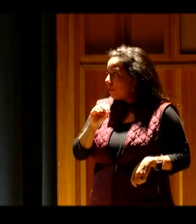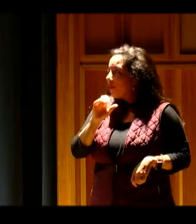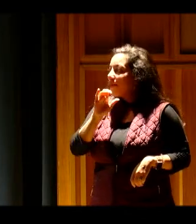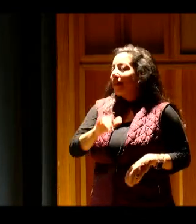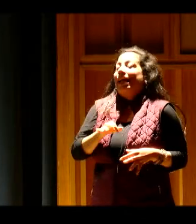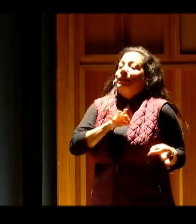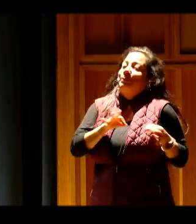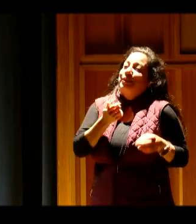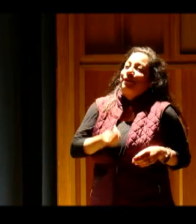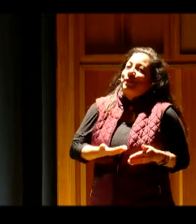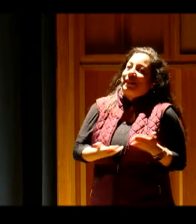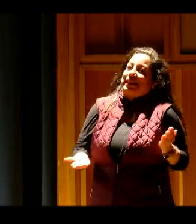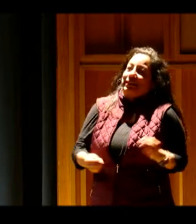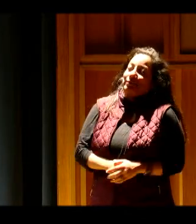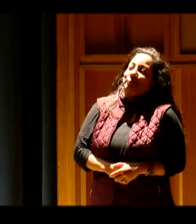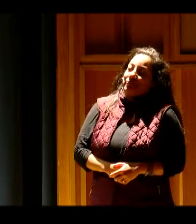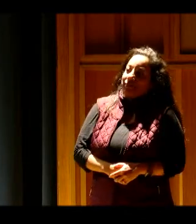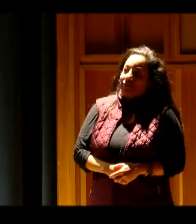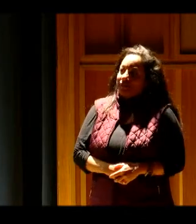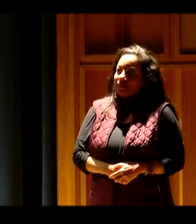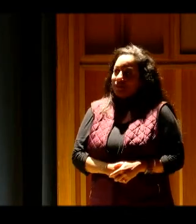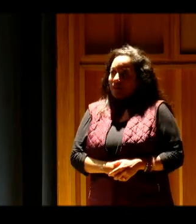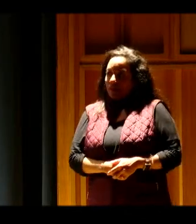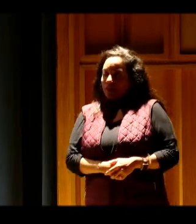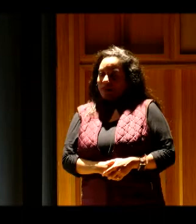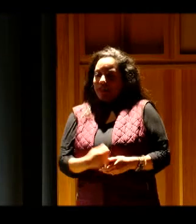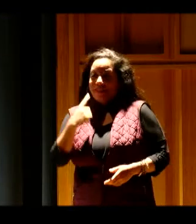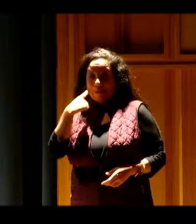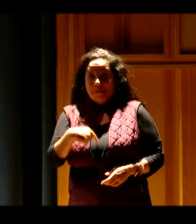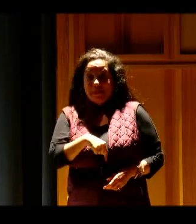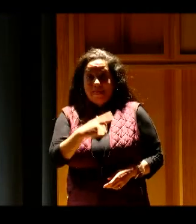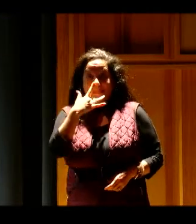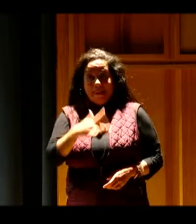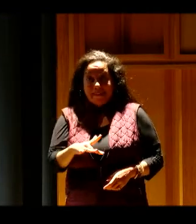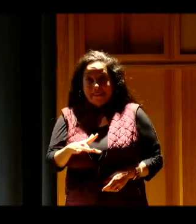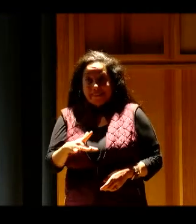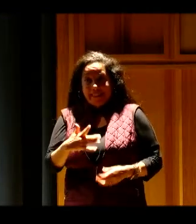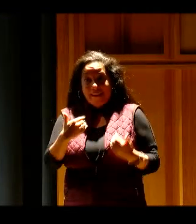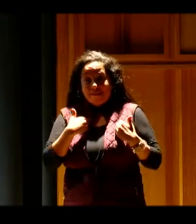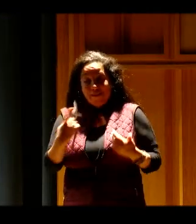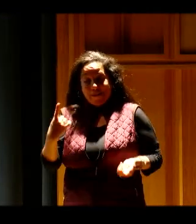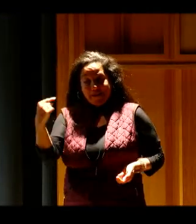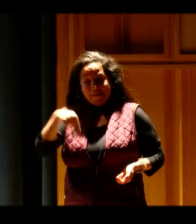So as I said, I think we're quite lucky to have Alison with us today all the way across the Atlantic.